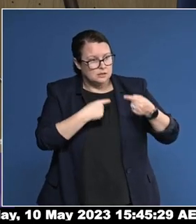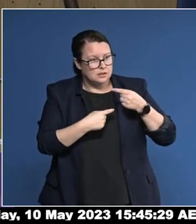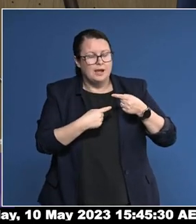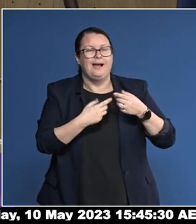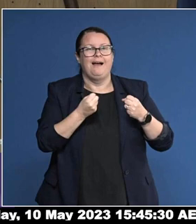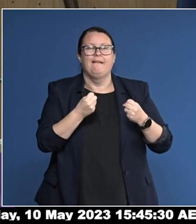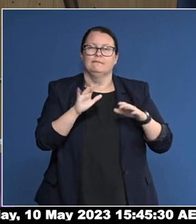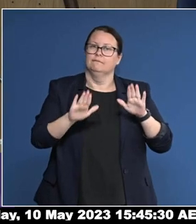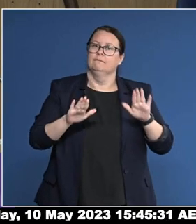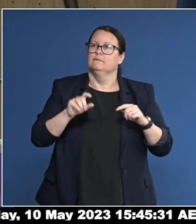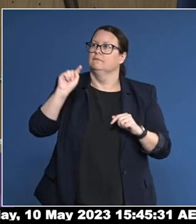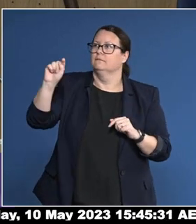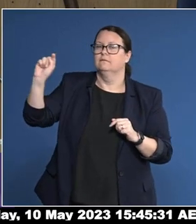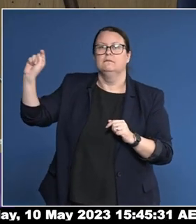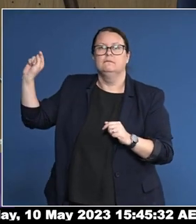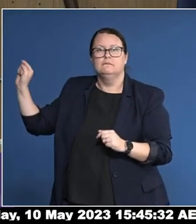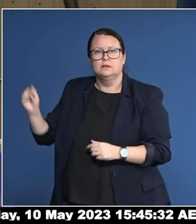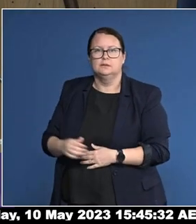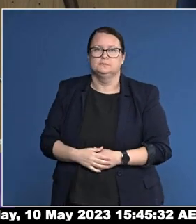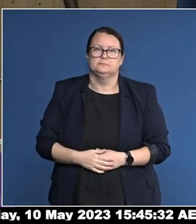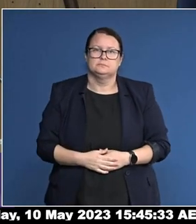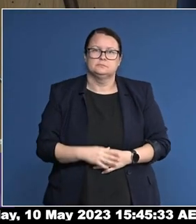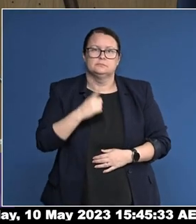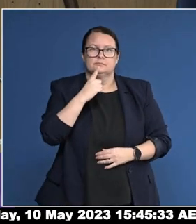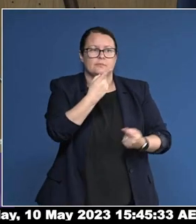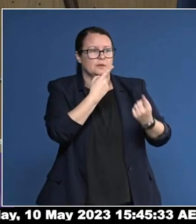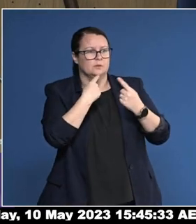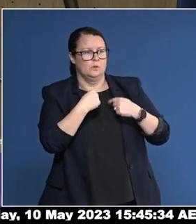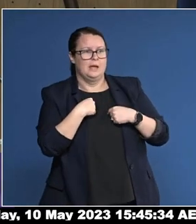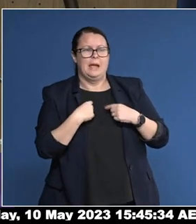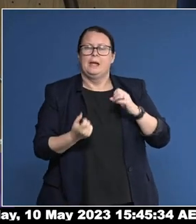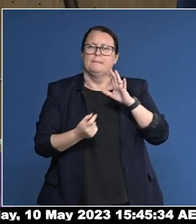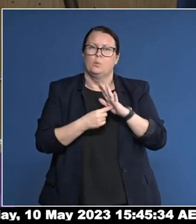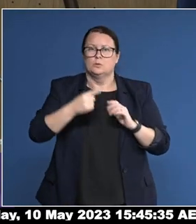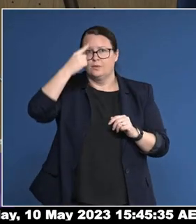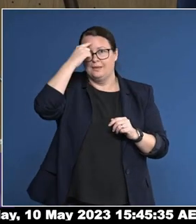The case study highlighted the importance of taking a life course approach to examining